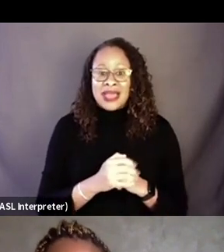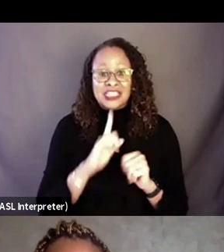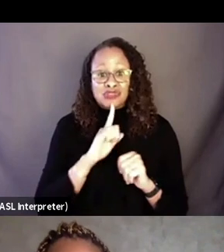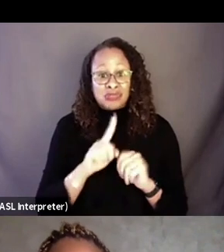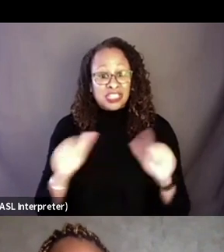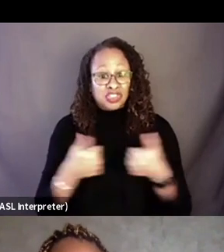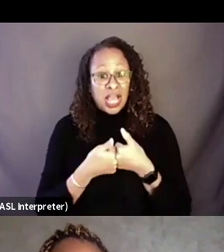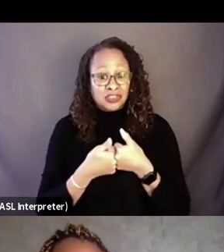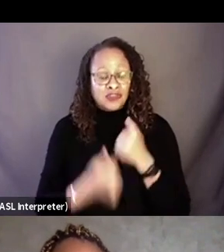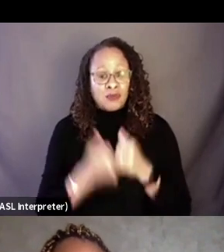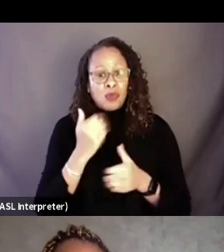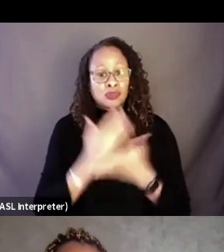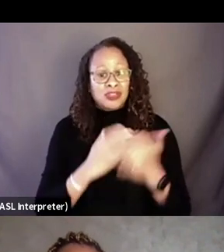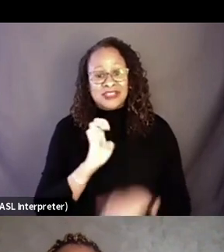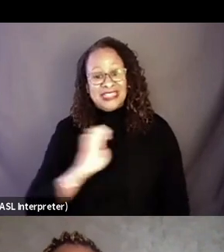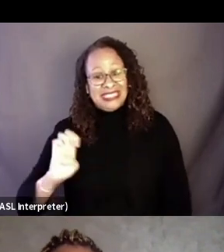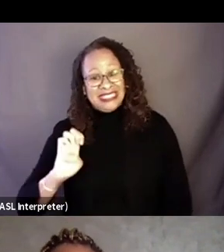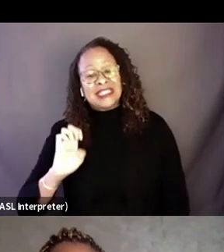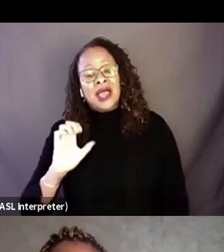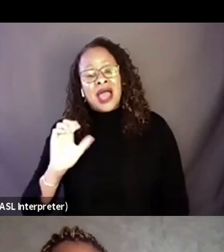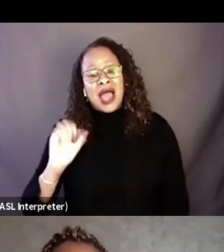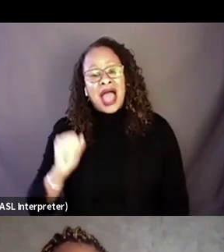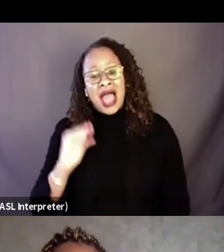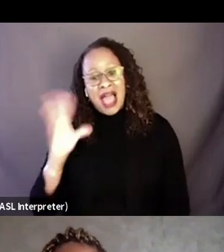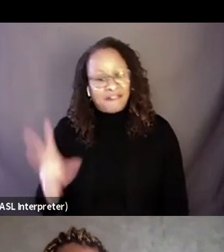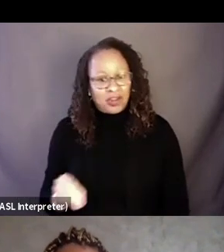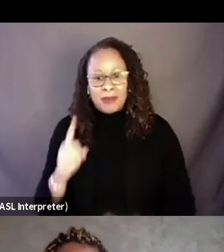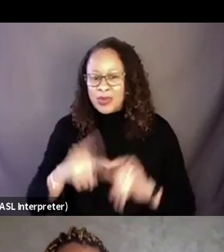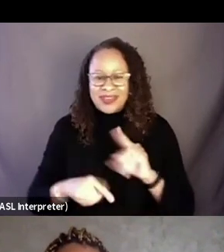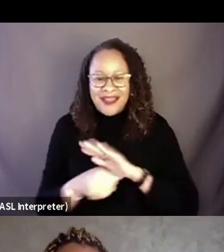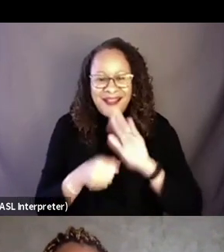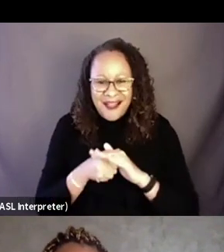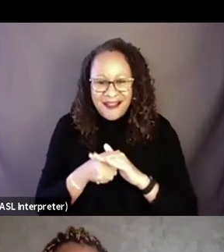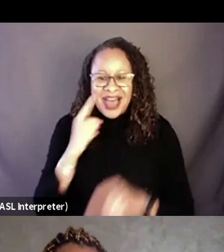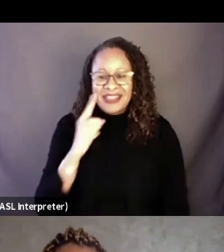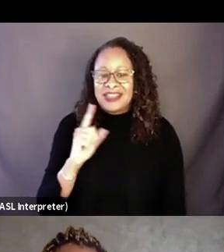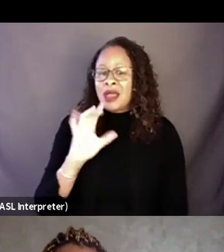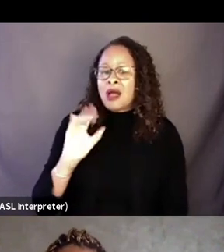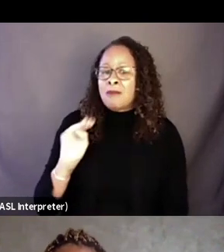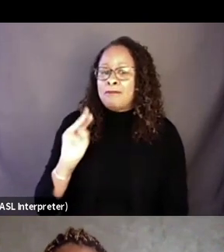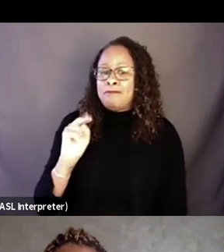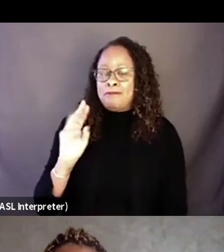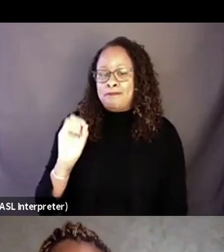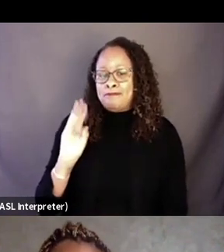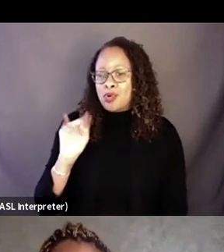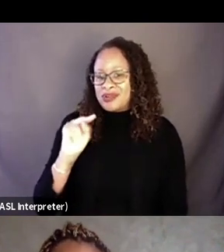and other parts of Africa, but we can't cower. I think Boniface and Njeri are a great example. You have to get out and speak